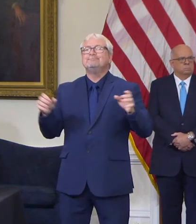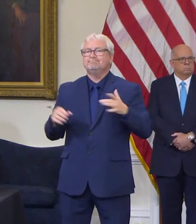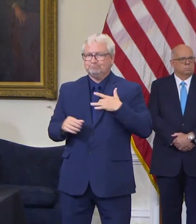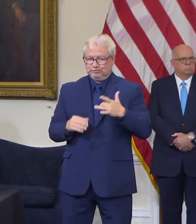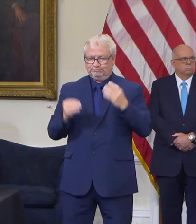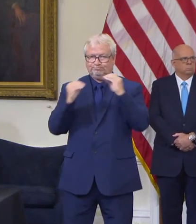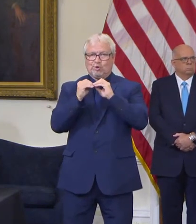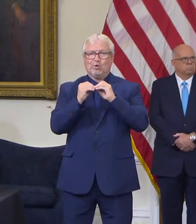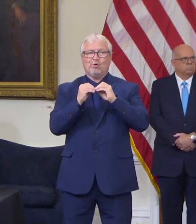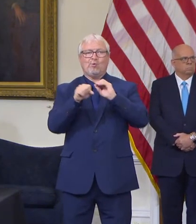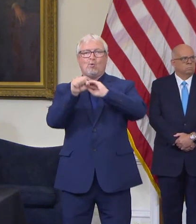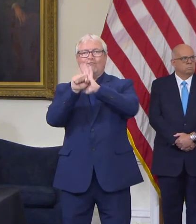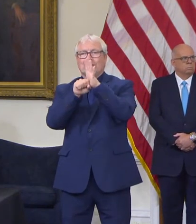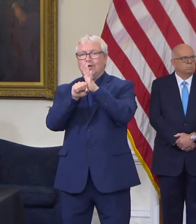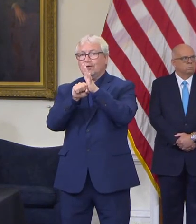are in the western part of the state and Eastern Shore